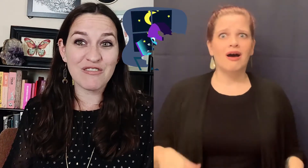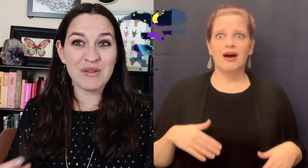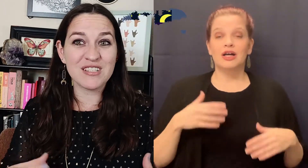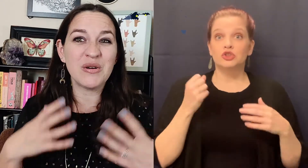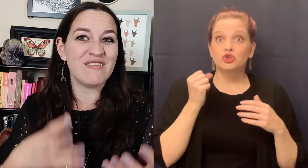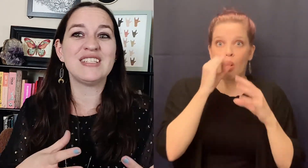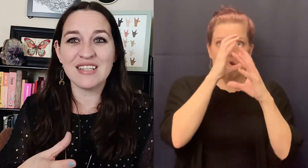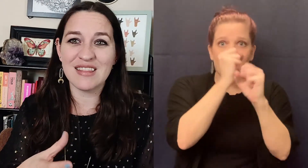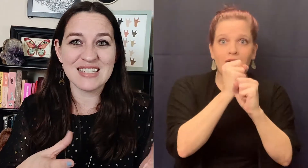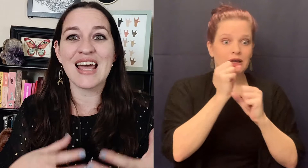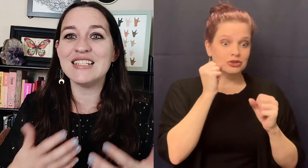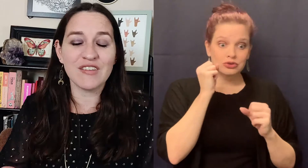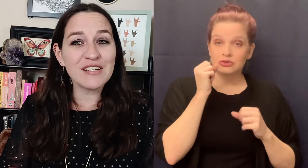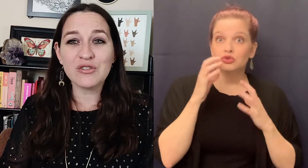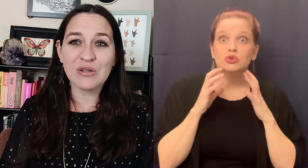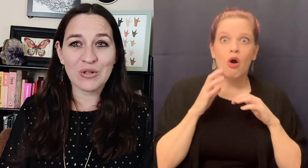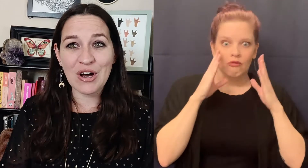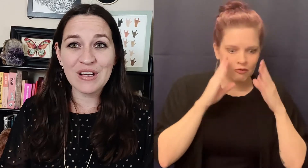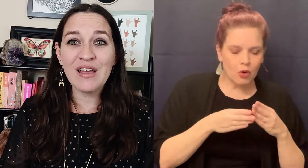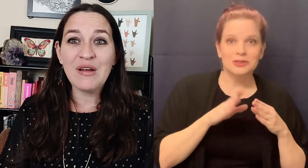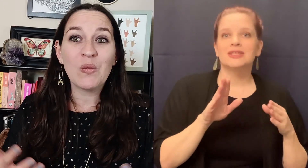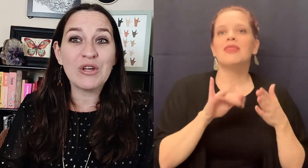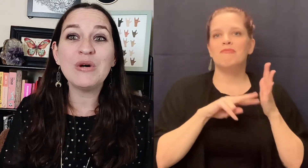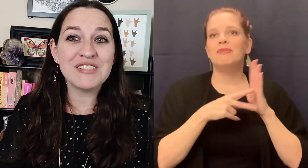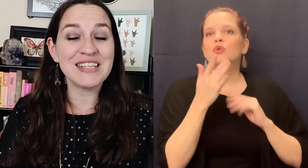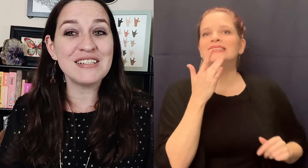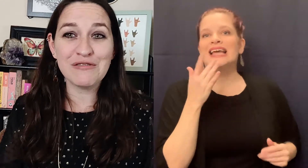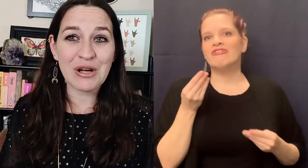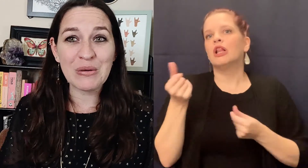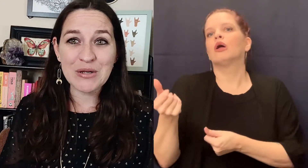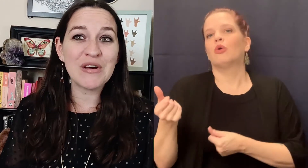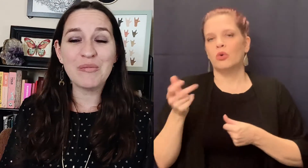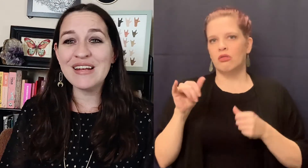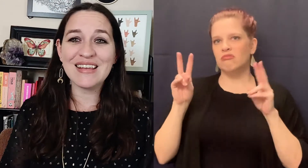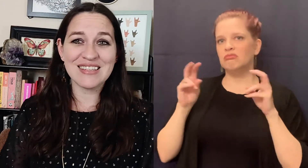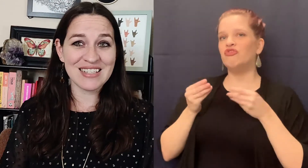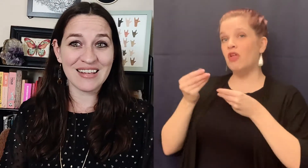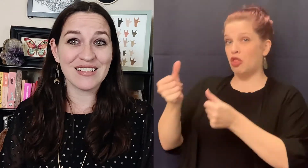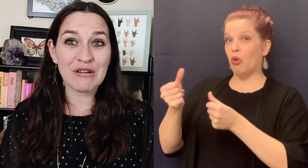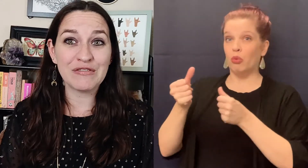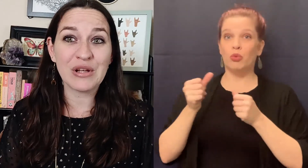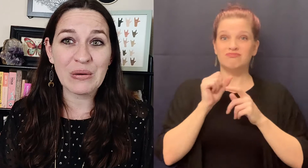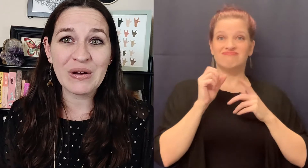that you've been so invested in this activity for so long. You have tasted flow. You have been in the state of flow,